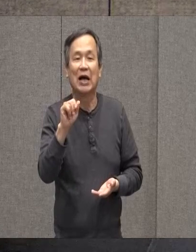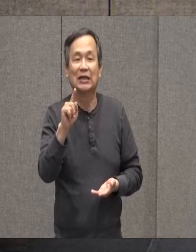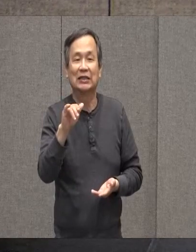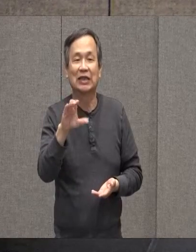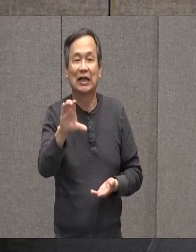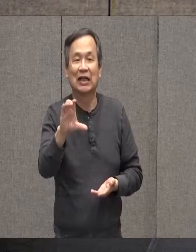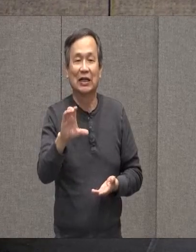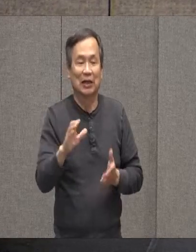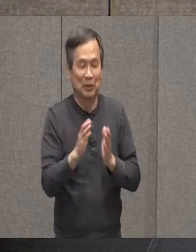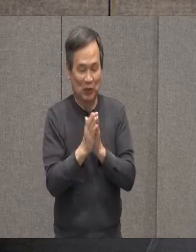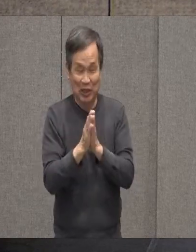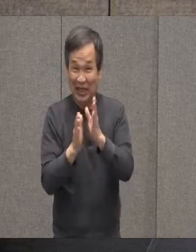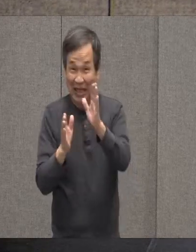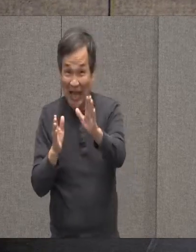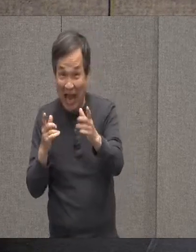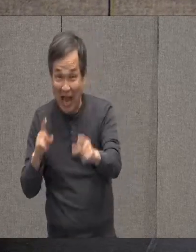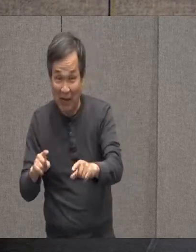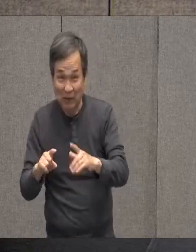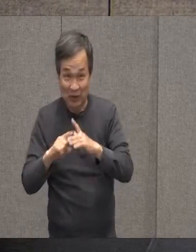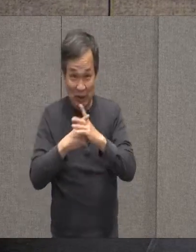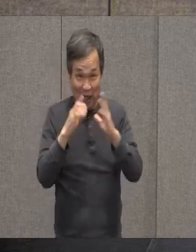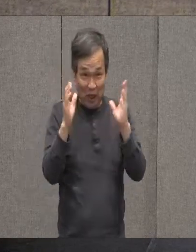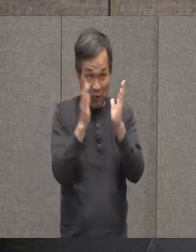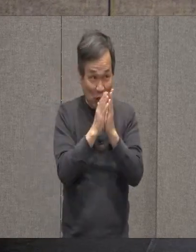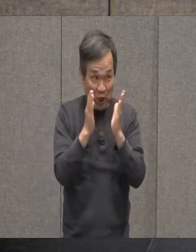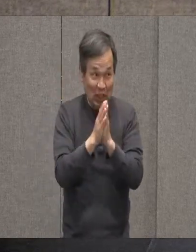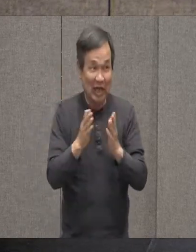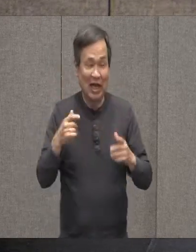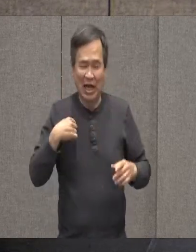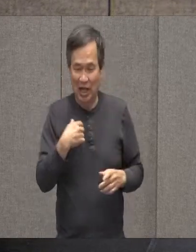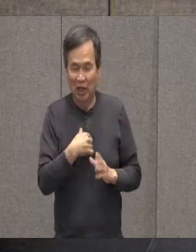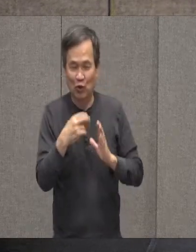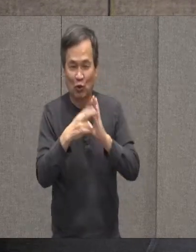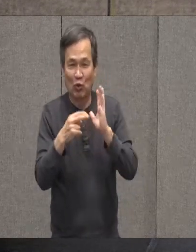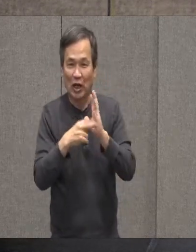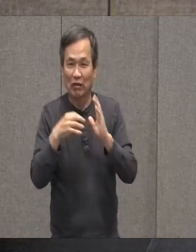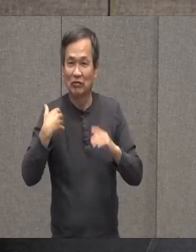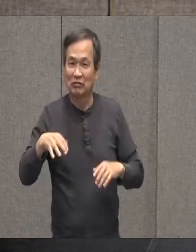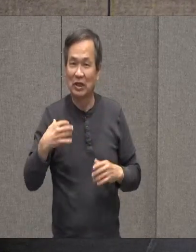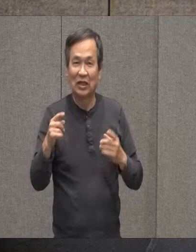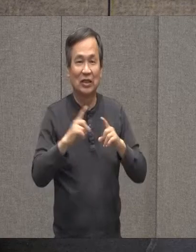Last time we started the book and we read about a whole bunch of different kinds of chores